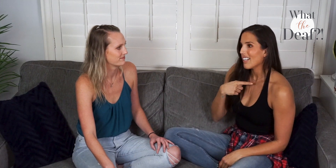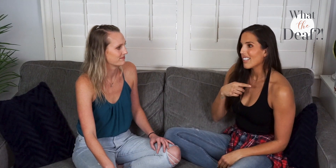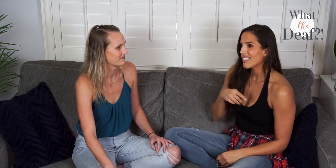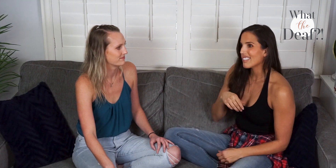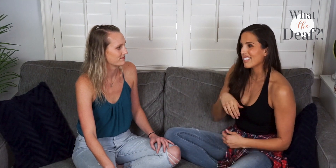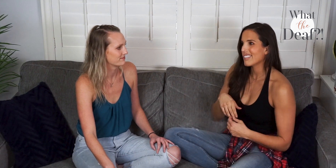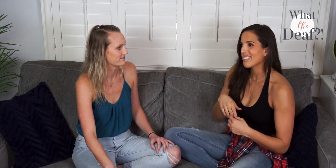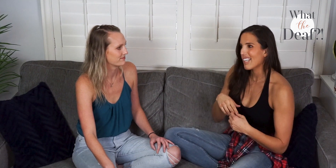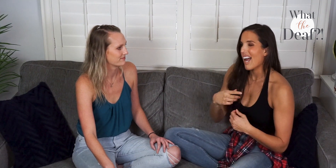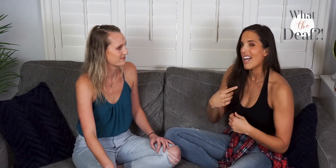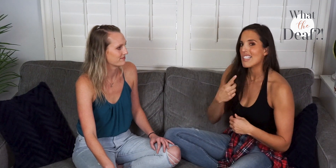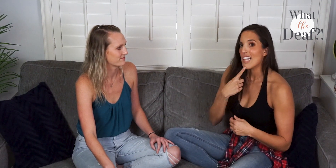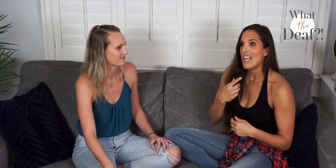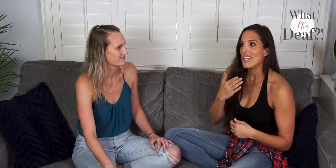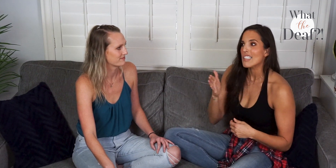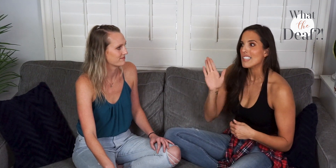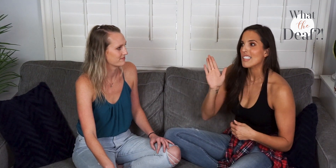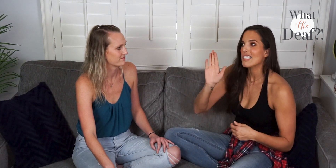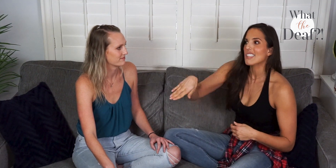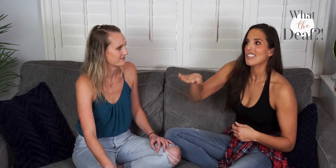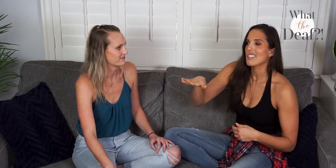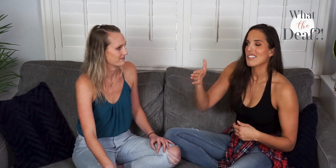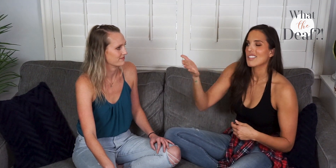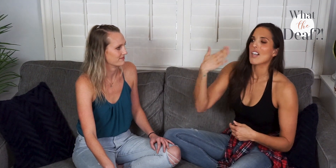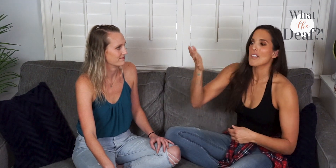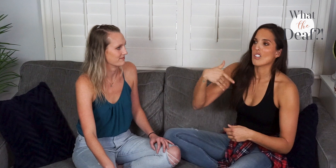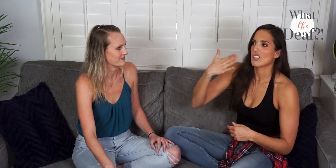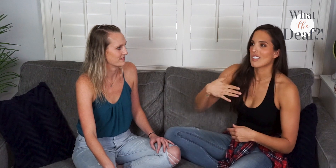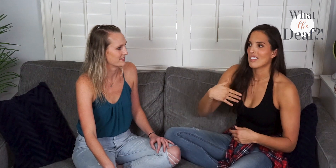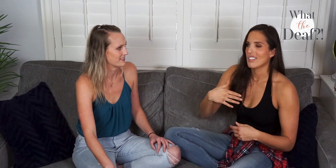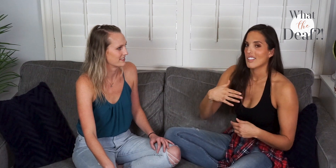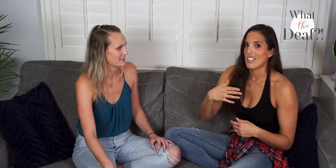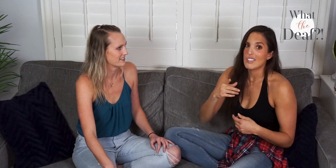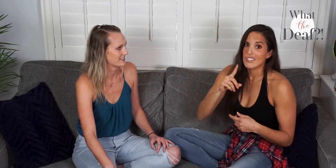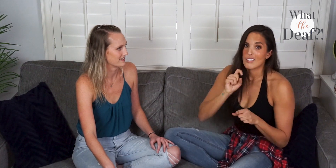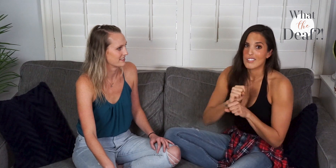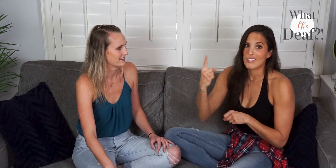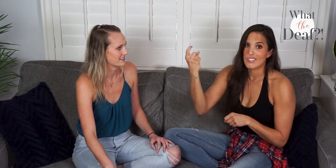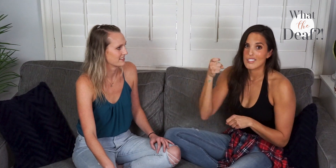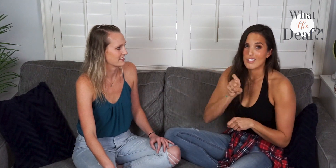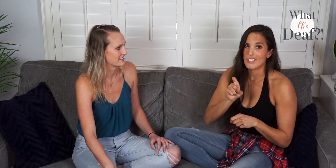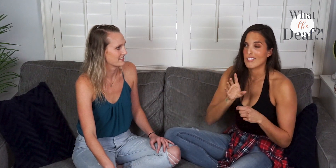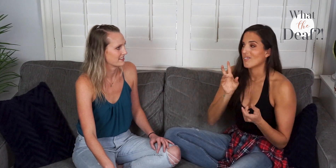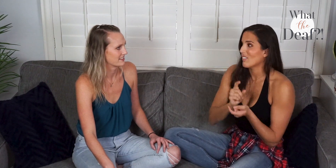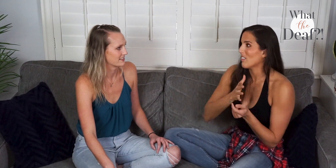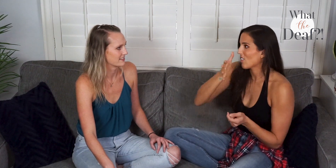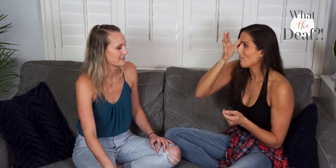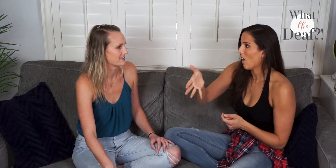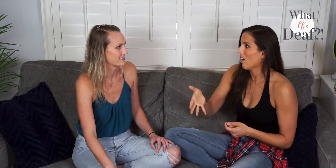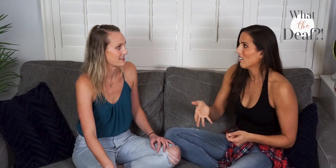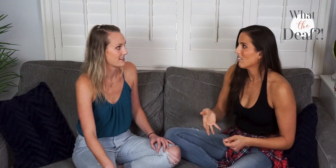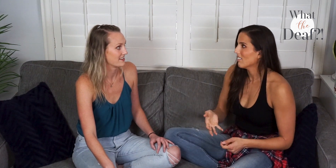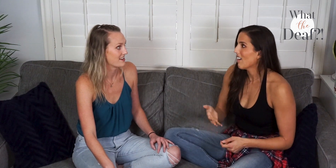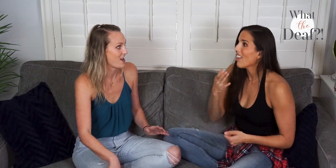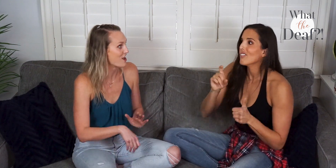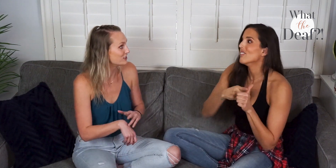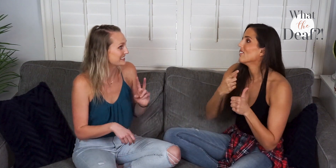And I was like, "Hey, come over here." And he literally came into the frame and met my grandparents.